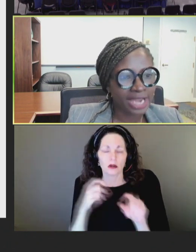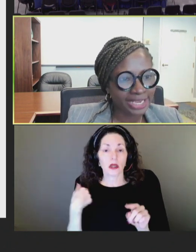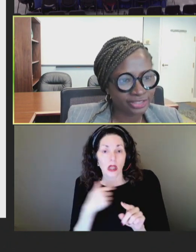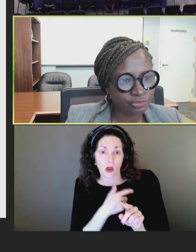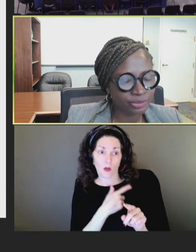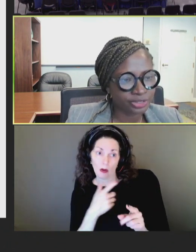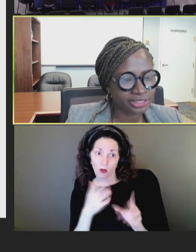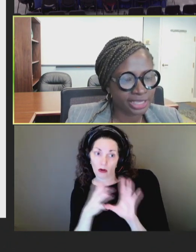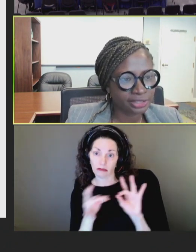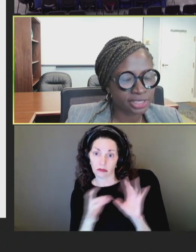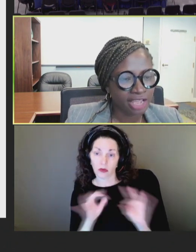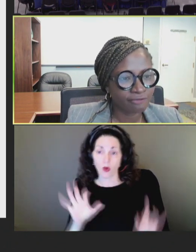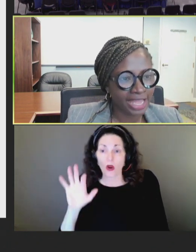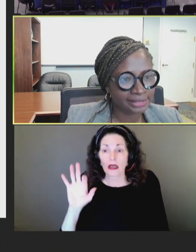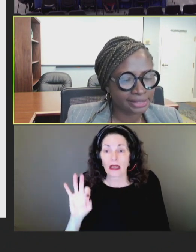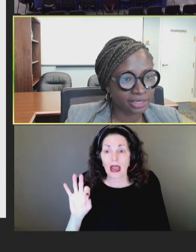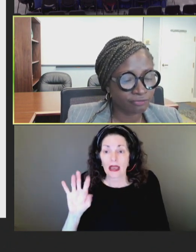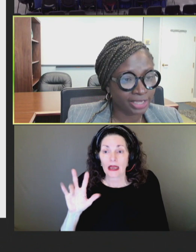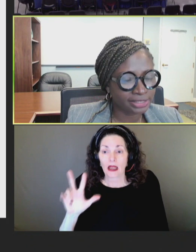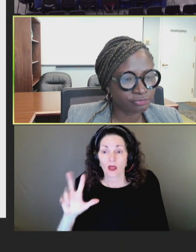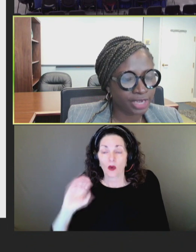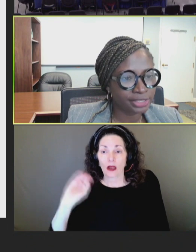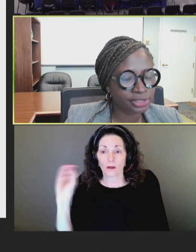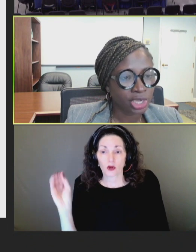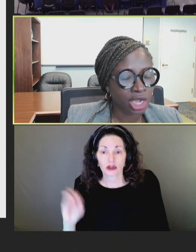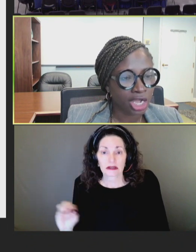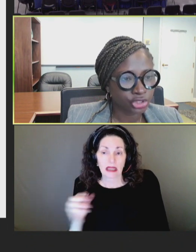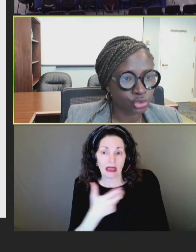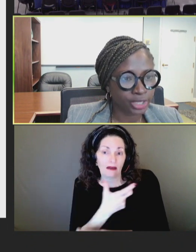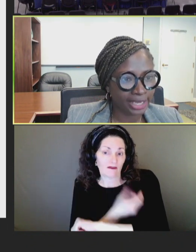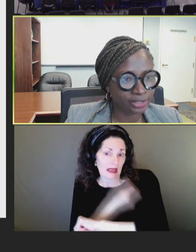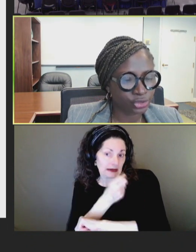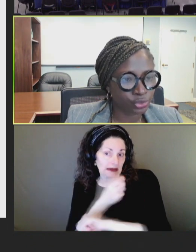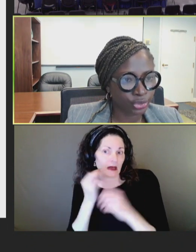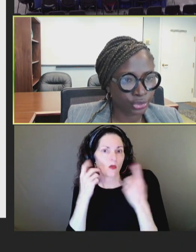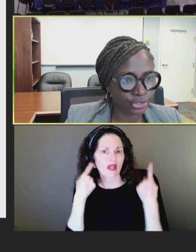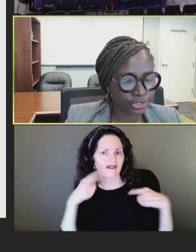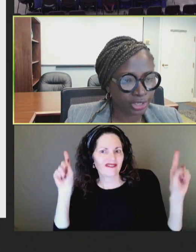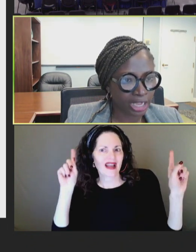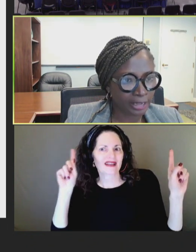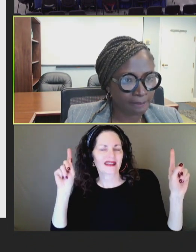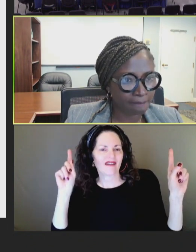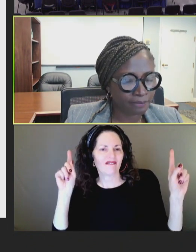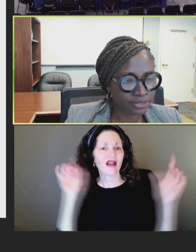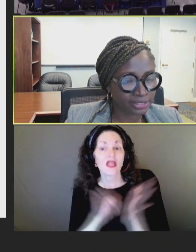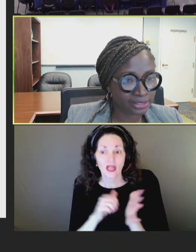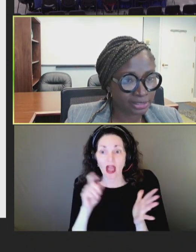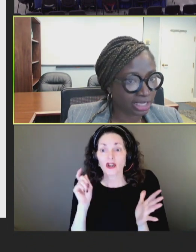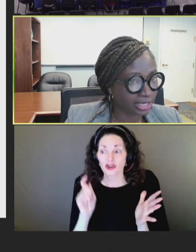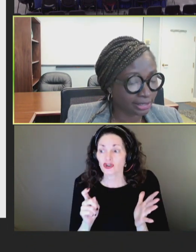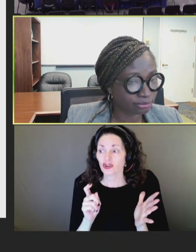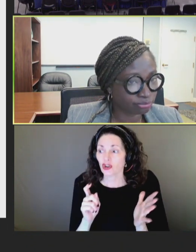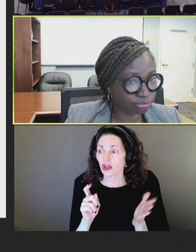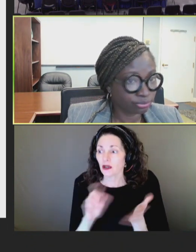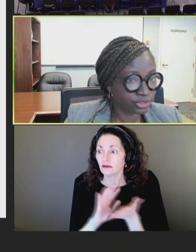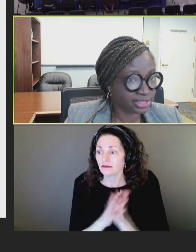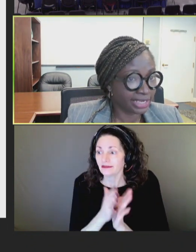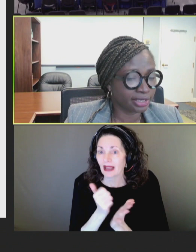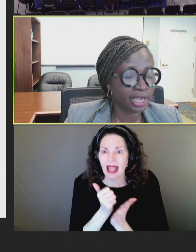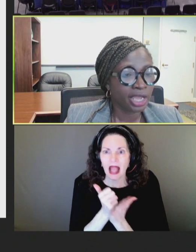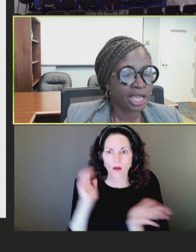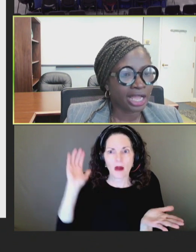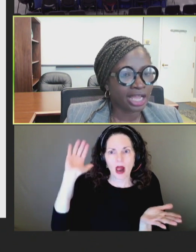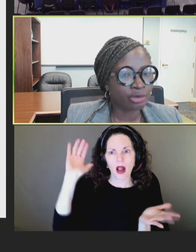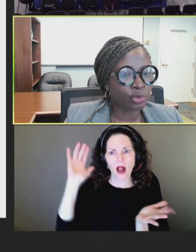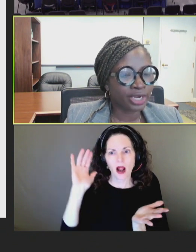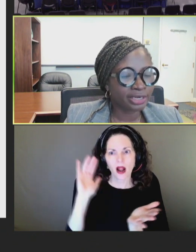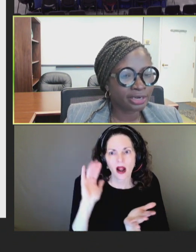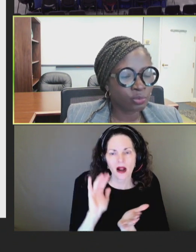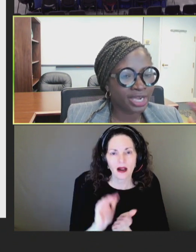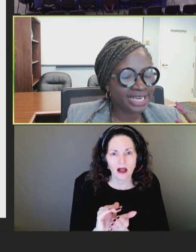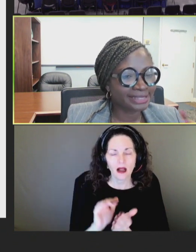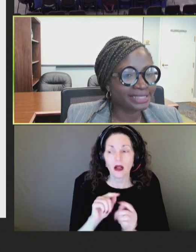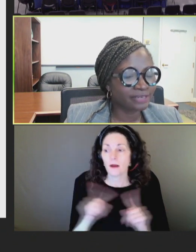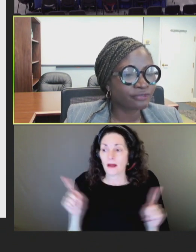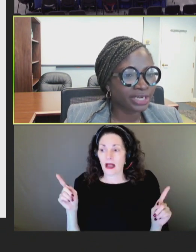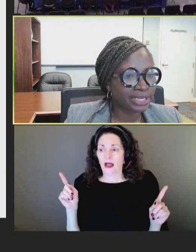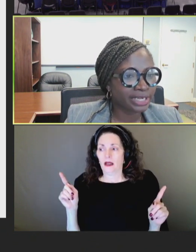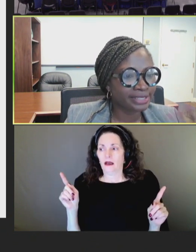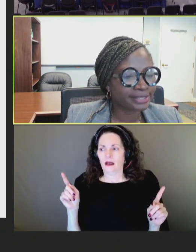93 percent vaccine effectiveness should get us to a good state. What is different here is the